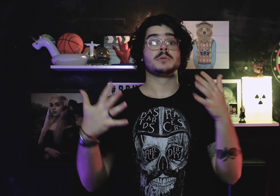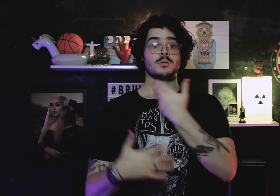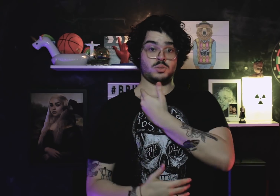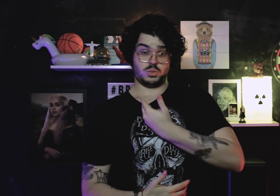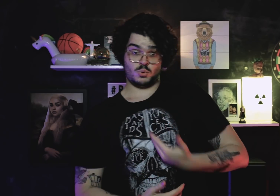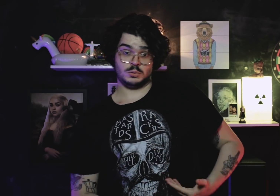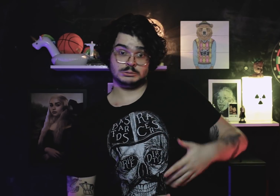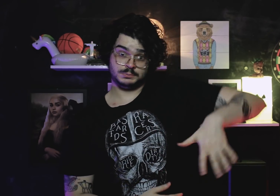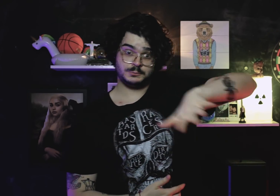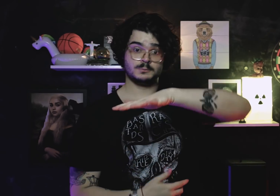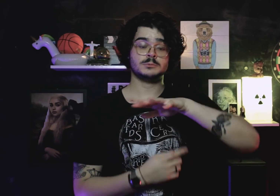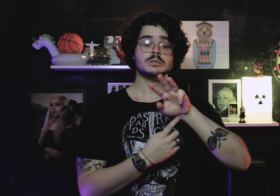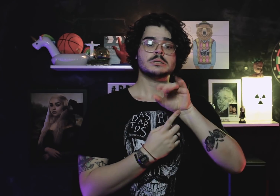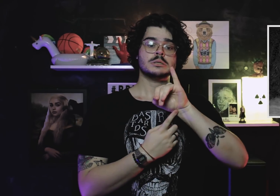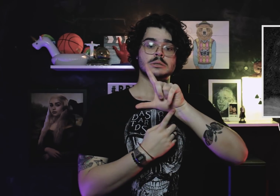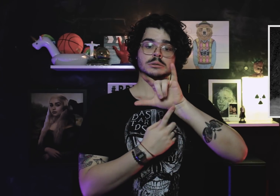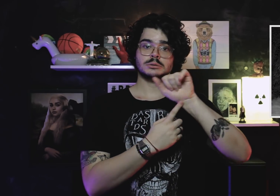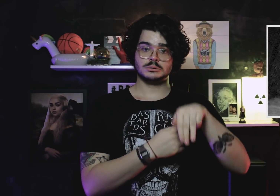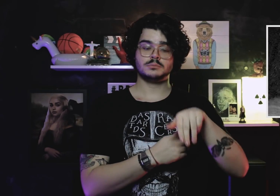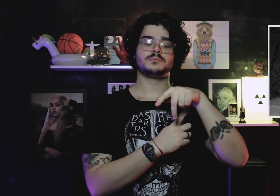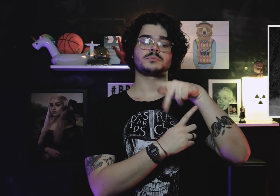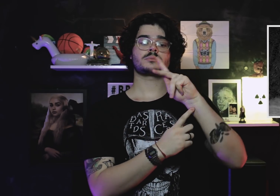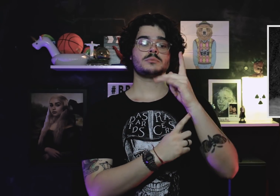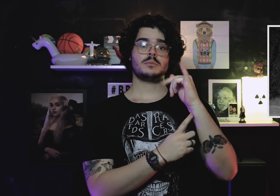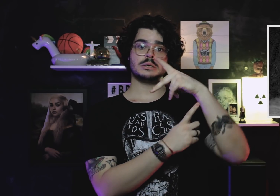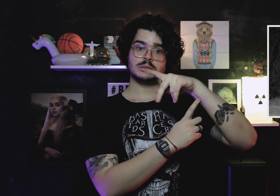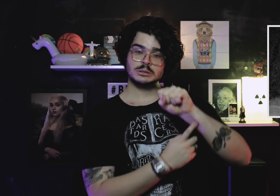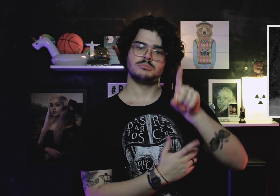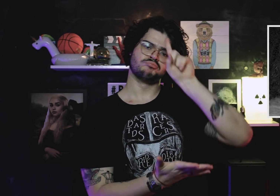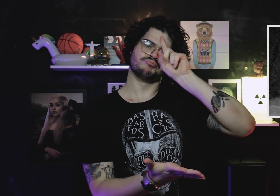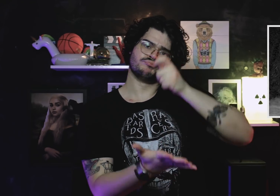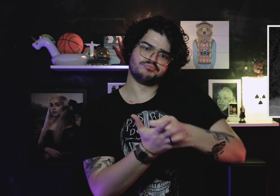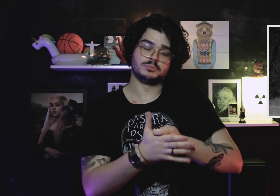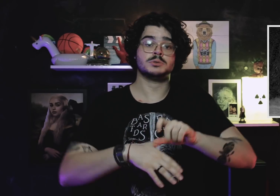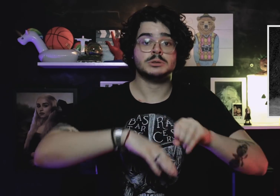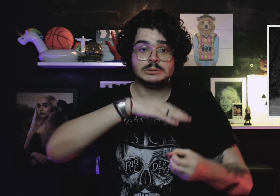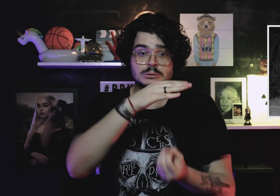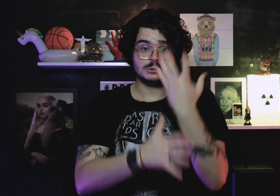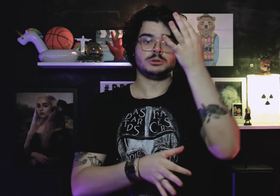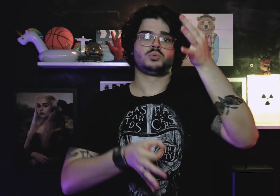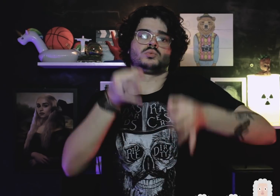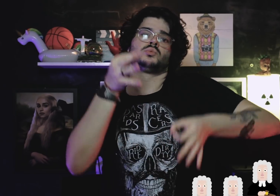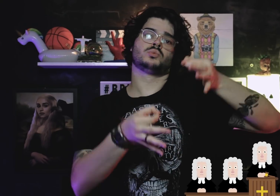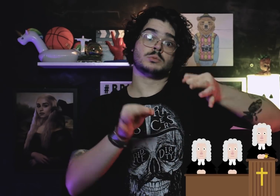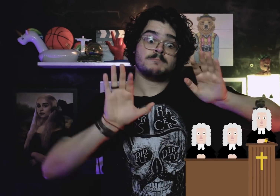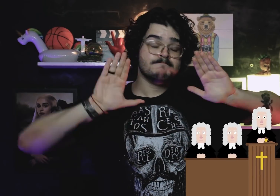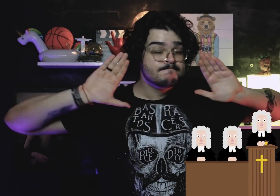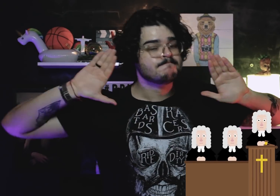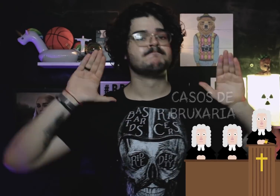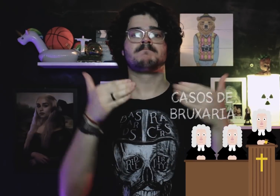so Governor William Phips created a special court